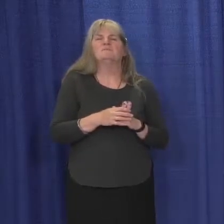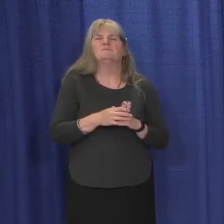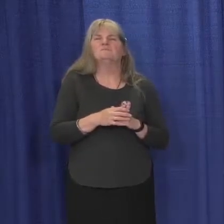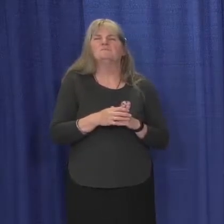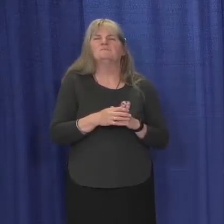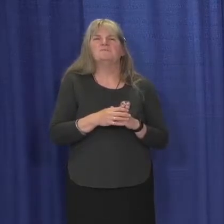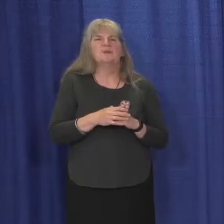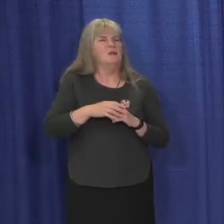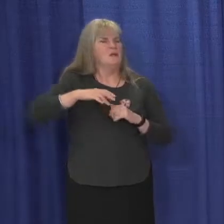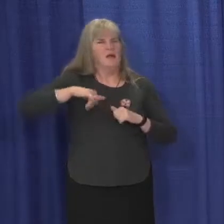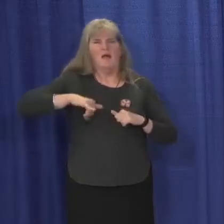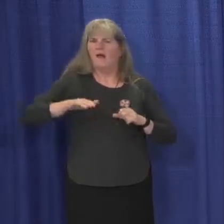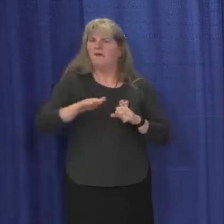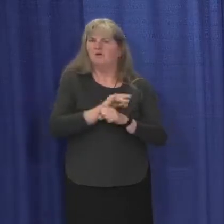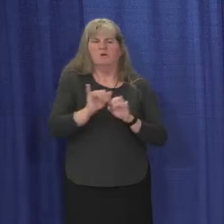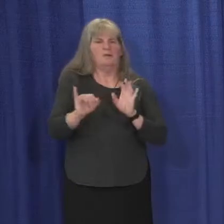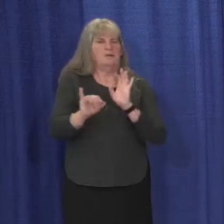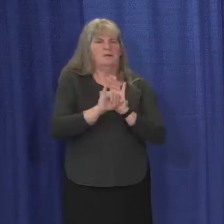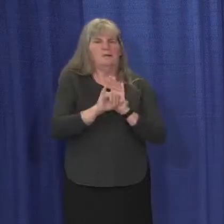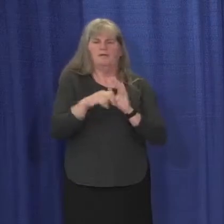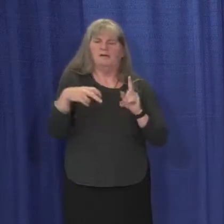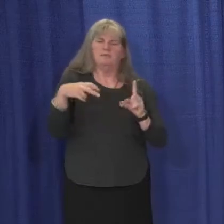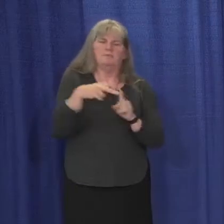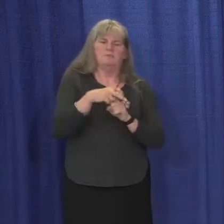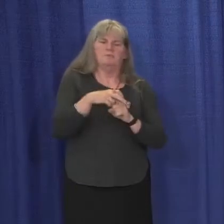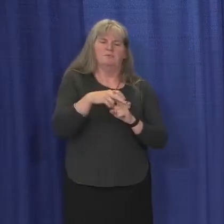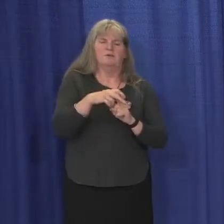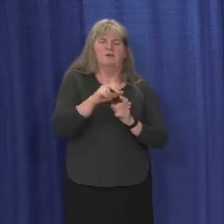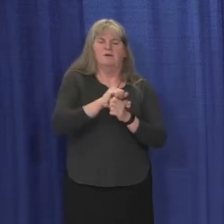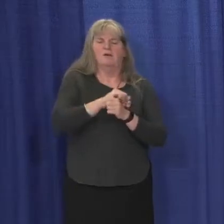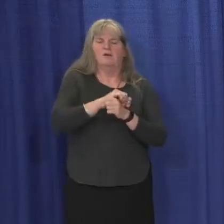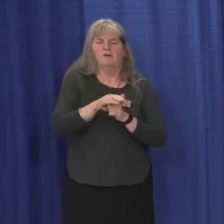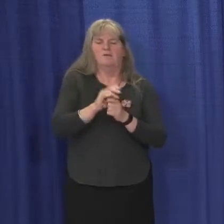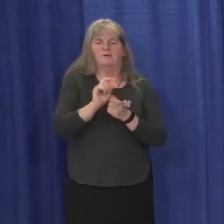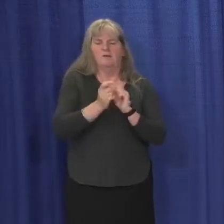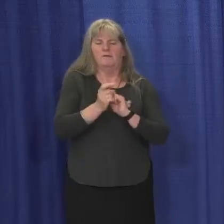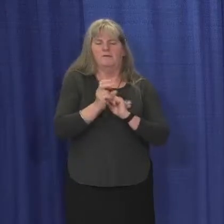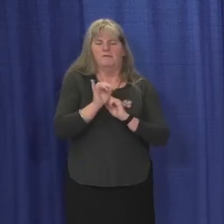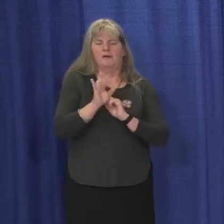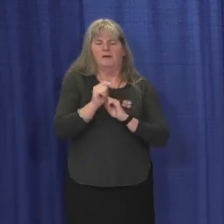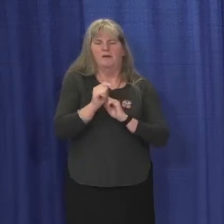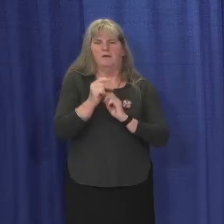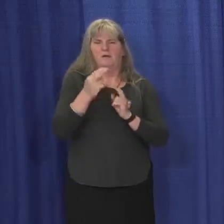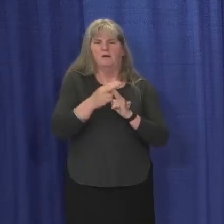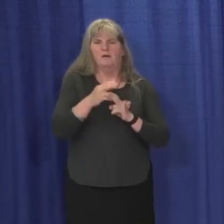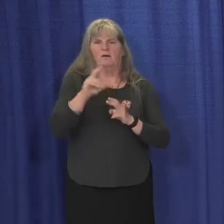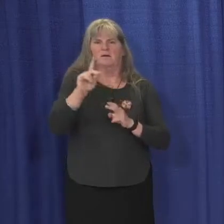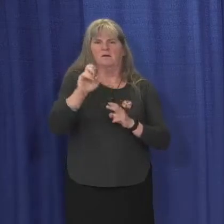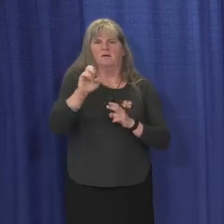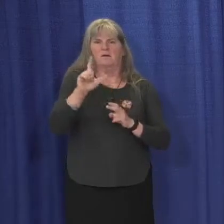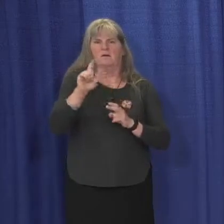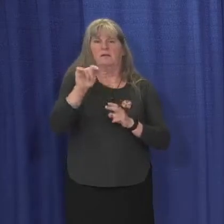: Firstly we have not detected any Delta cases. It is -- it is a concern of